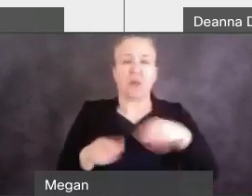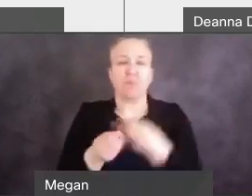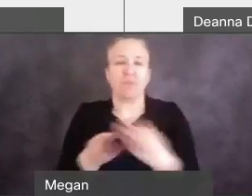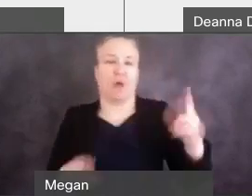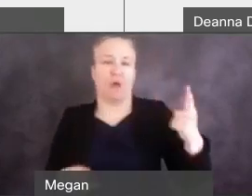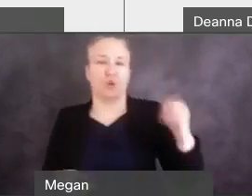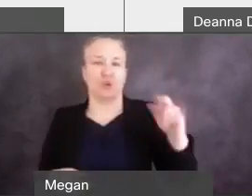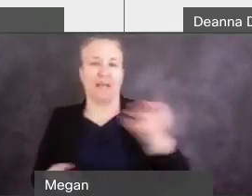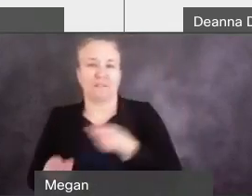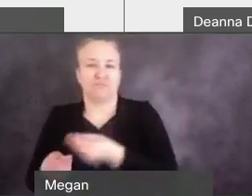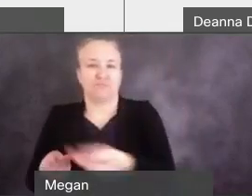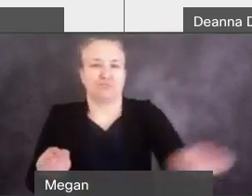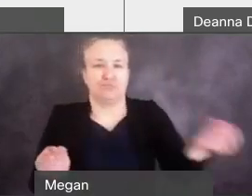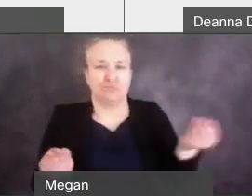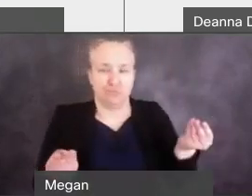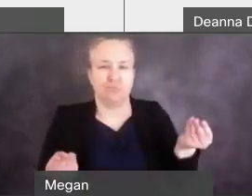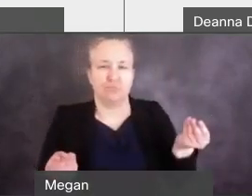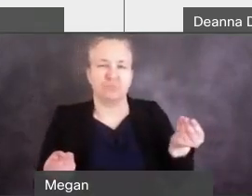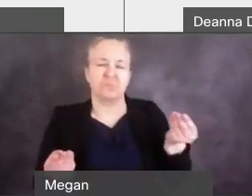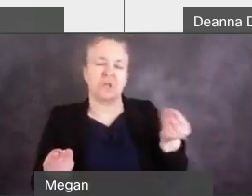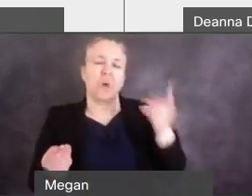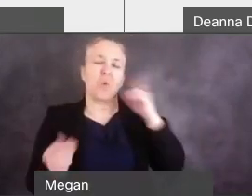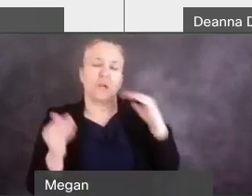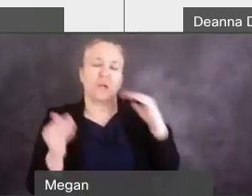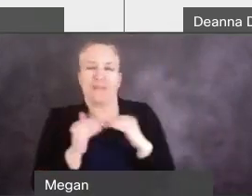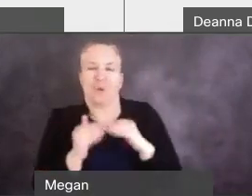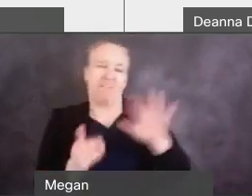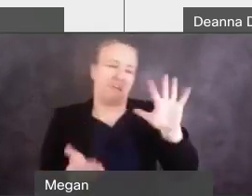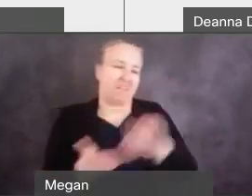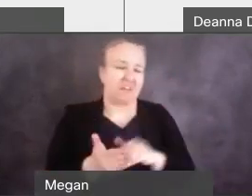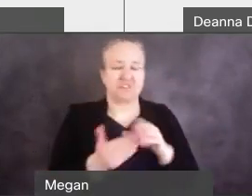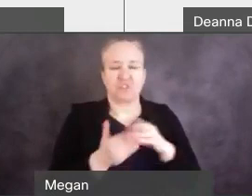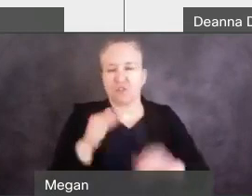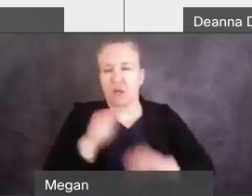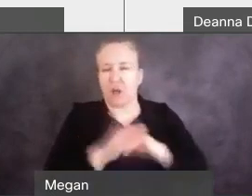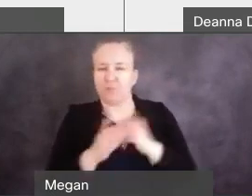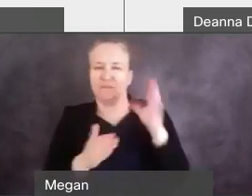Grant awards will be in increments from $5,000 up to $50,000.